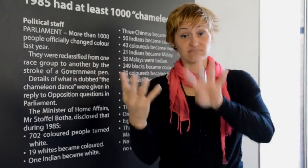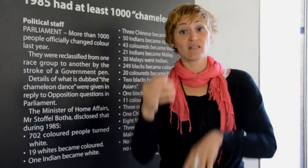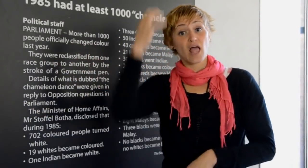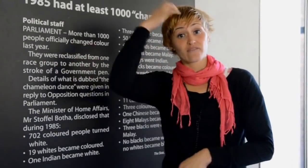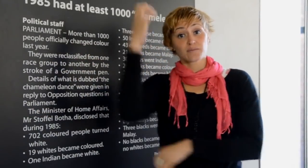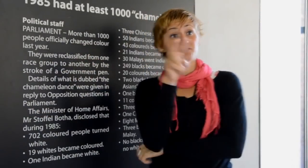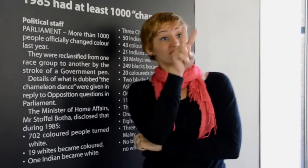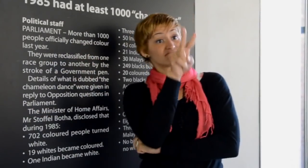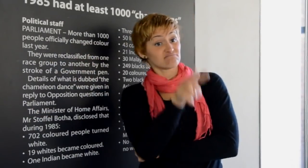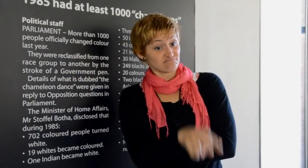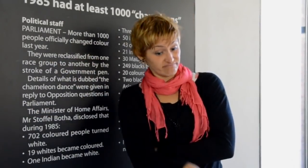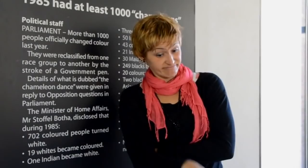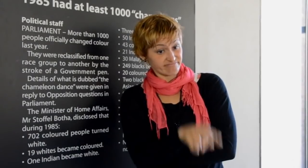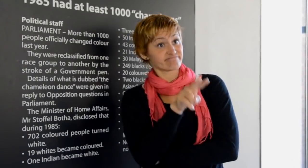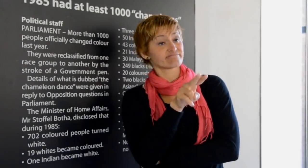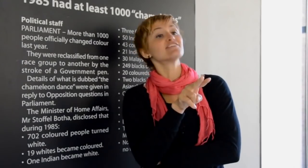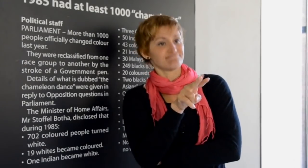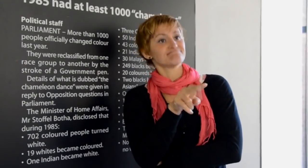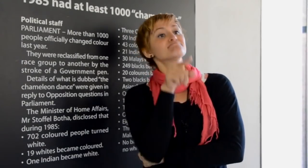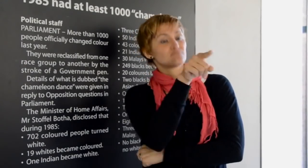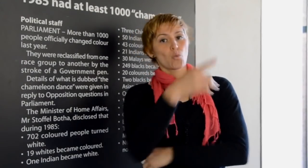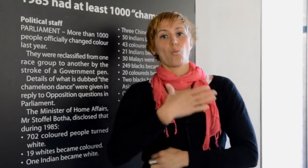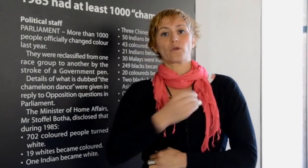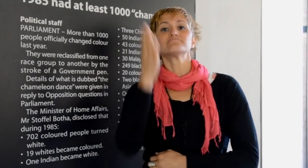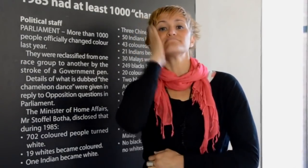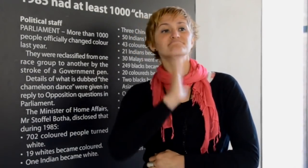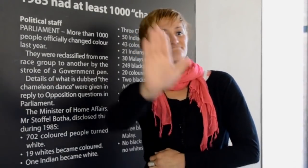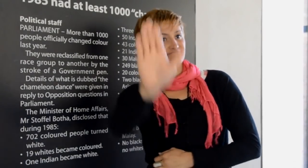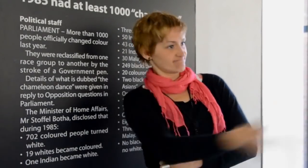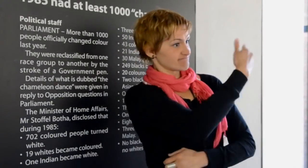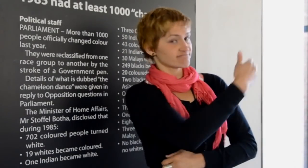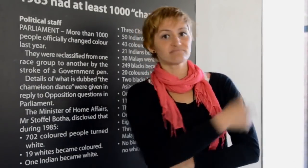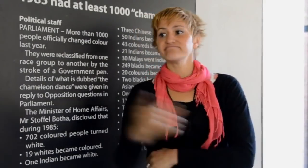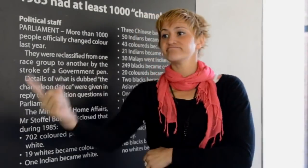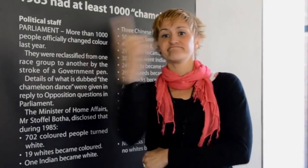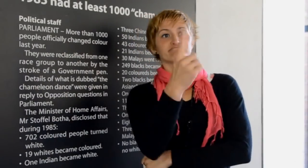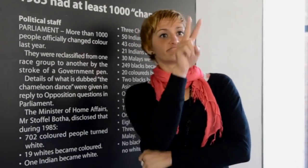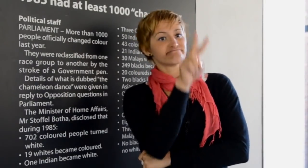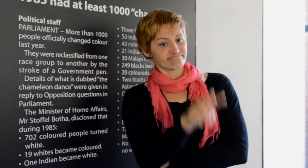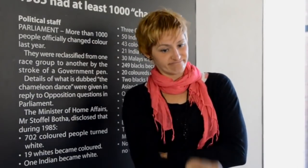The government classifies the citizens at their own